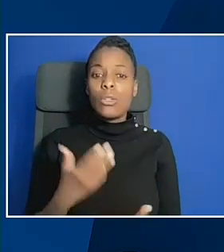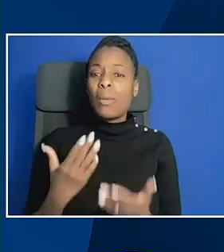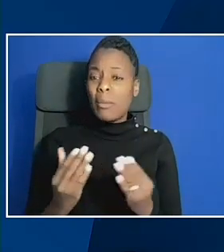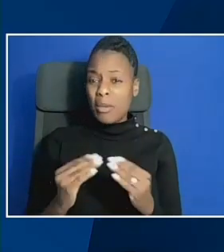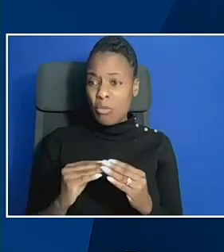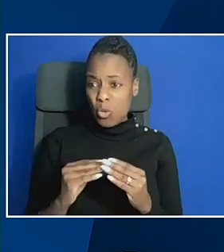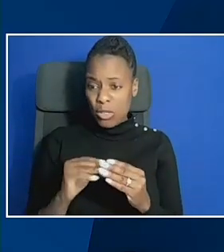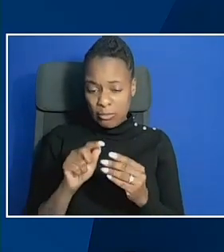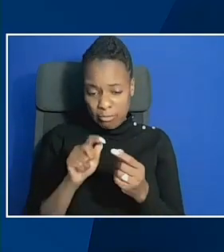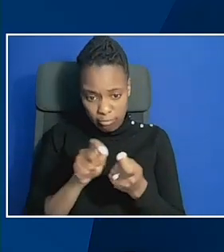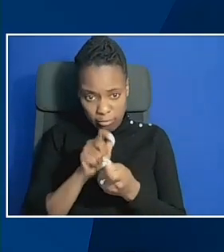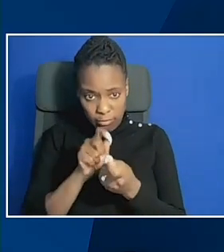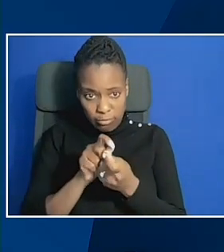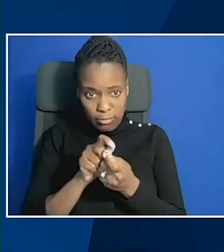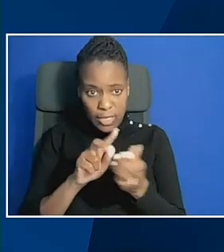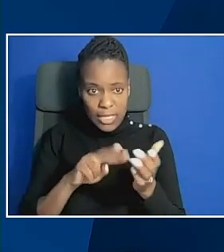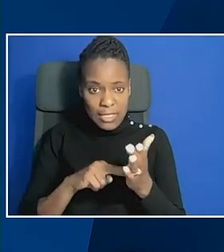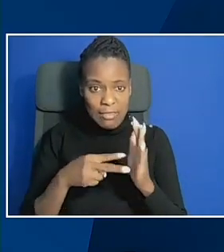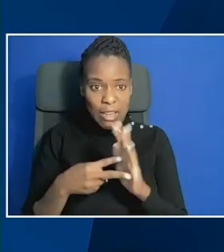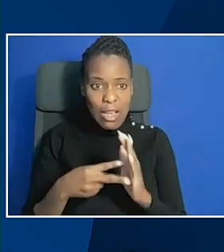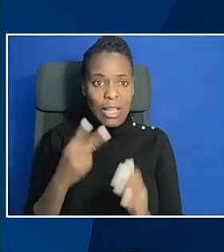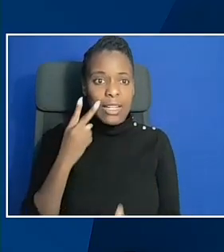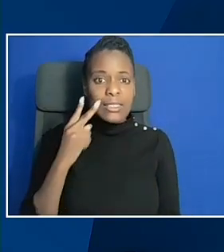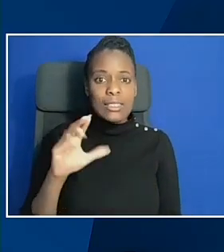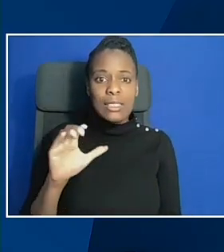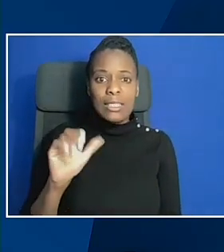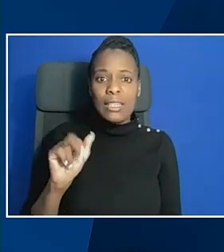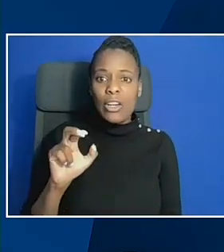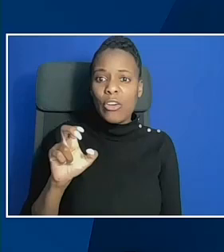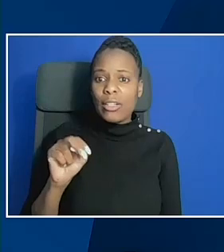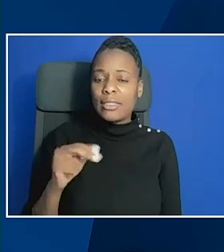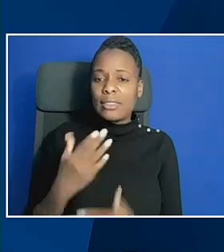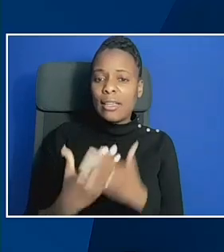And I see Carolyn your hands up. Maybe, you can address that as we're talking.